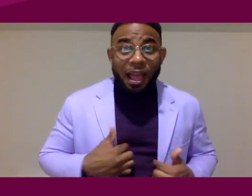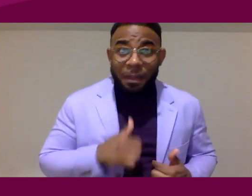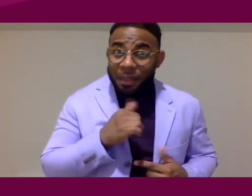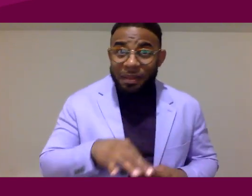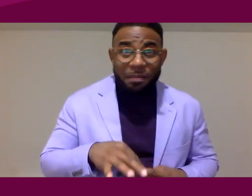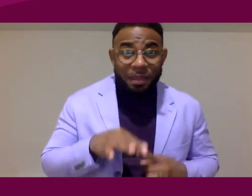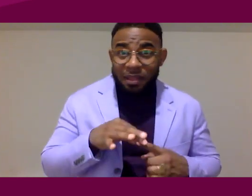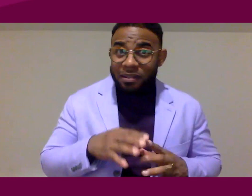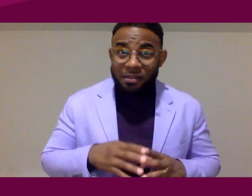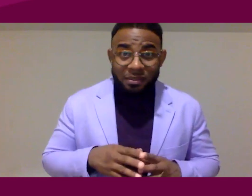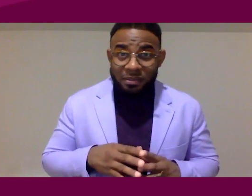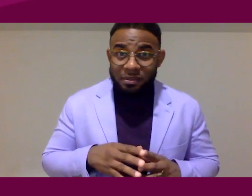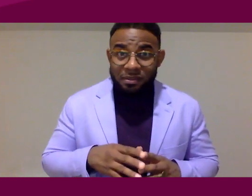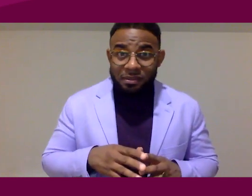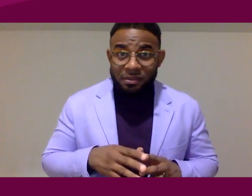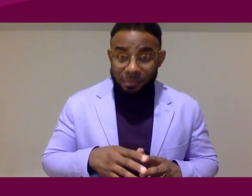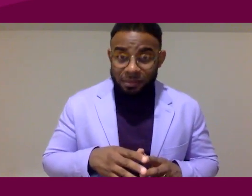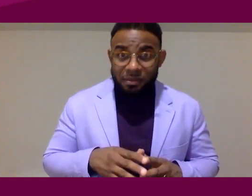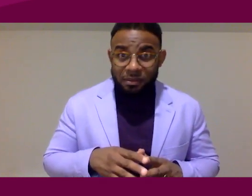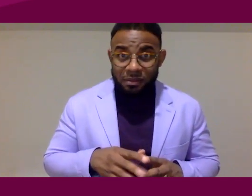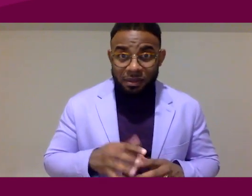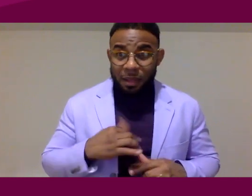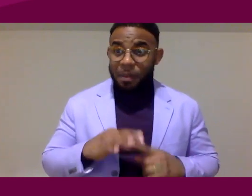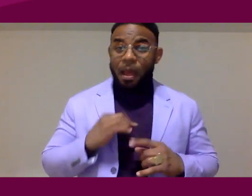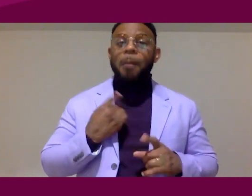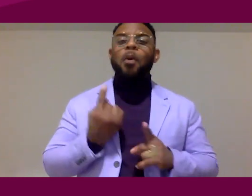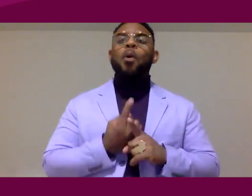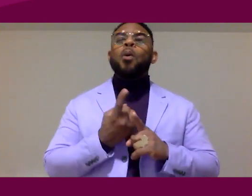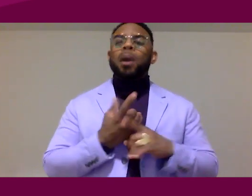I'm not special. I'm ordinary. Ashley Inkumsah: For sure.